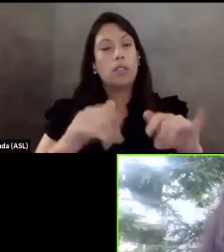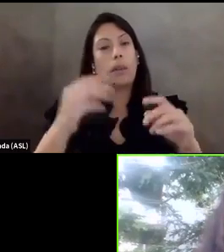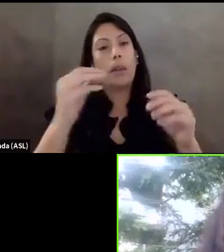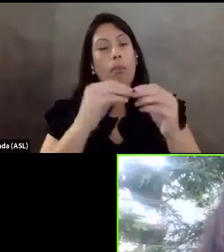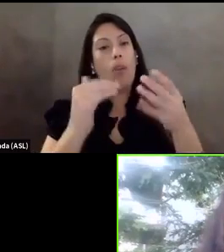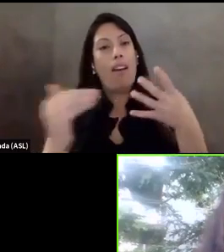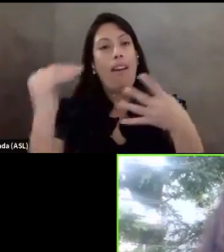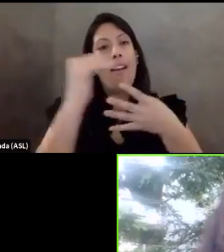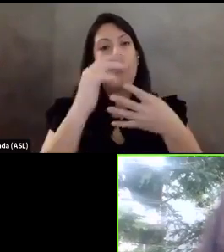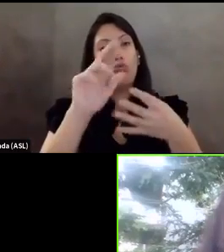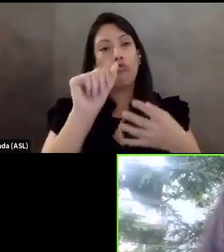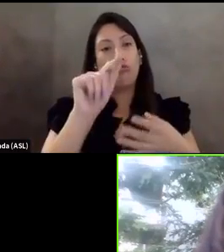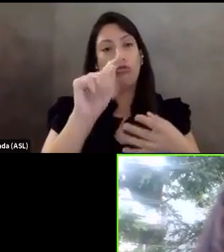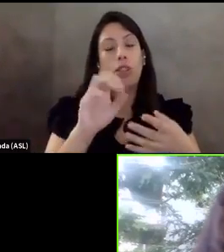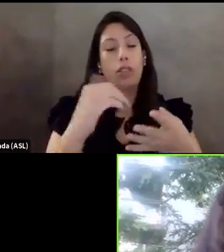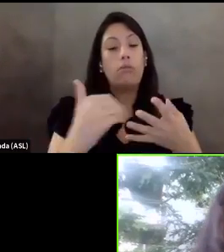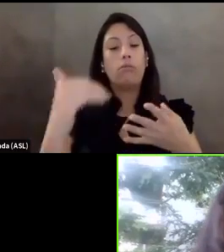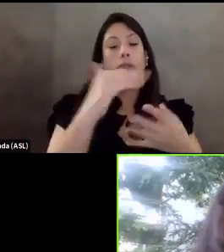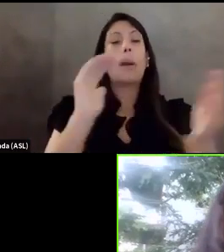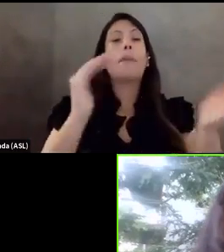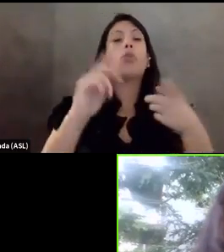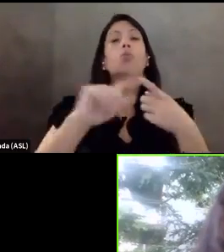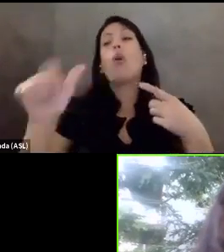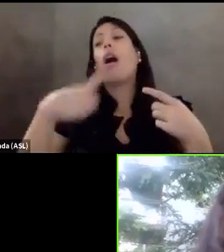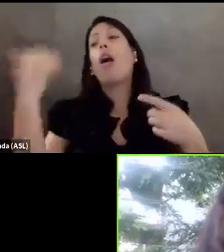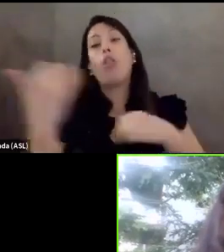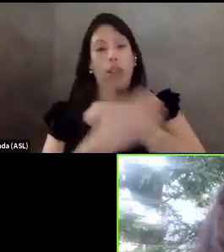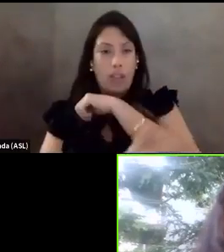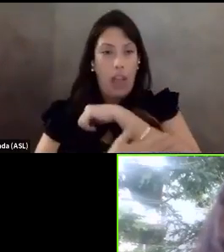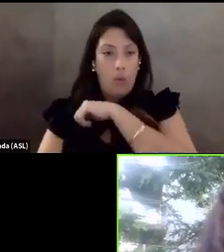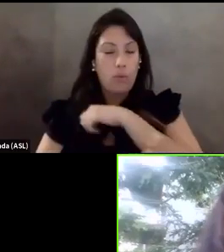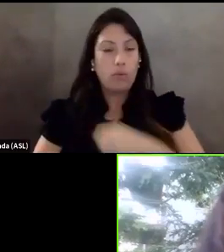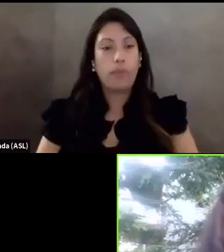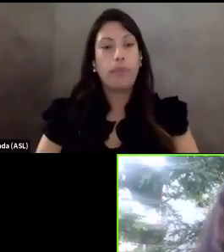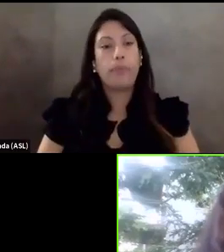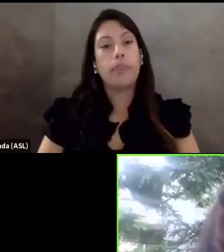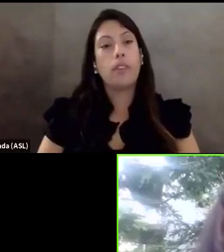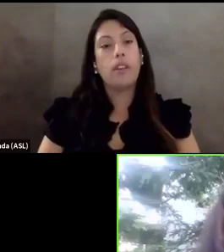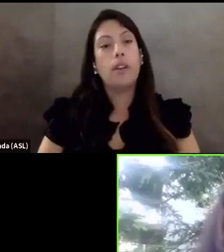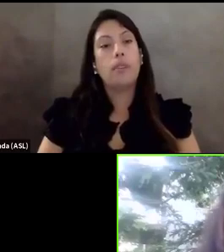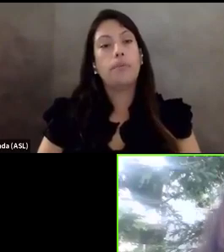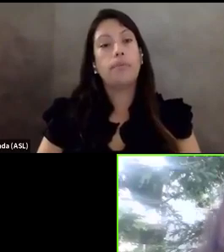in terms of comparison with other counties. We also are doing a lot of testing, a lot